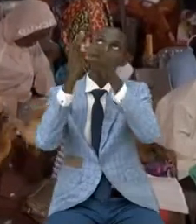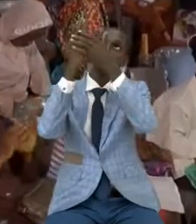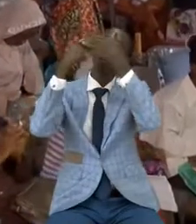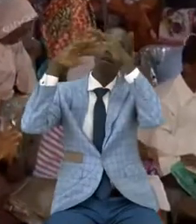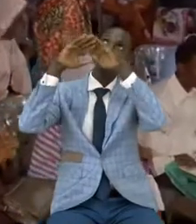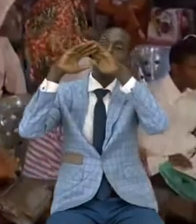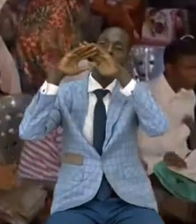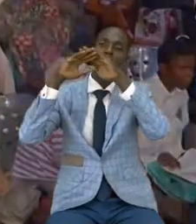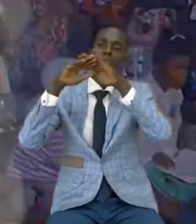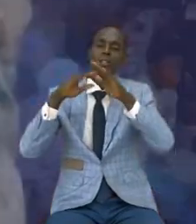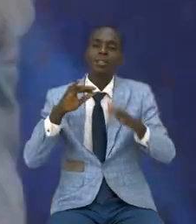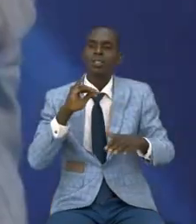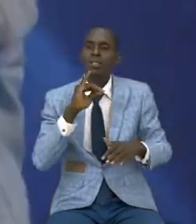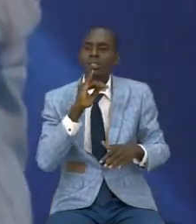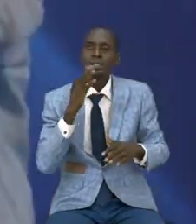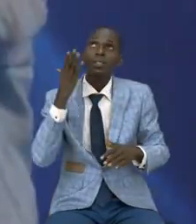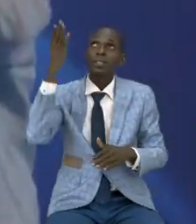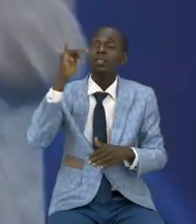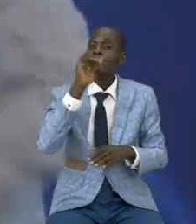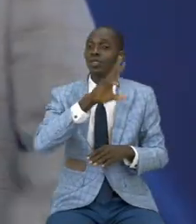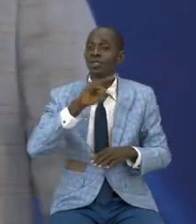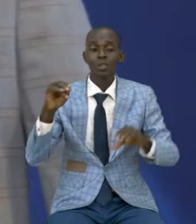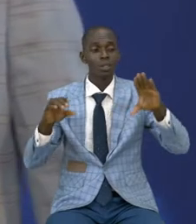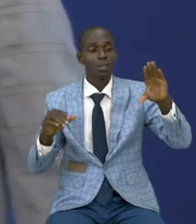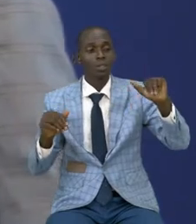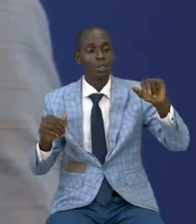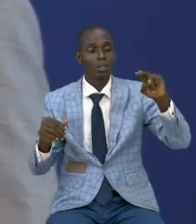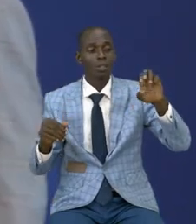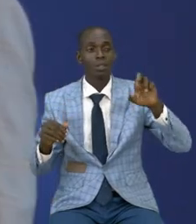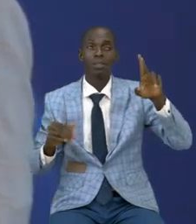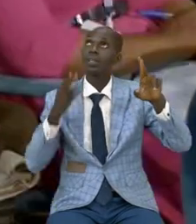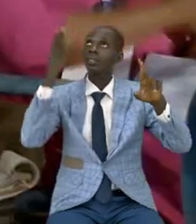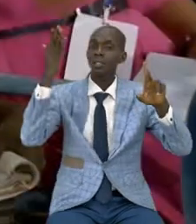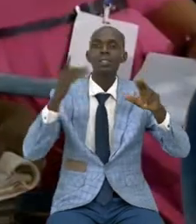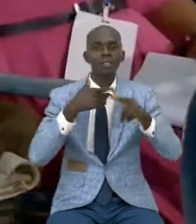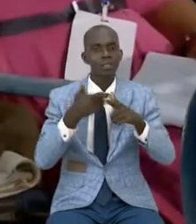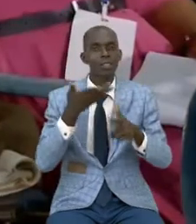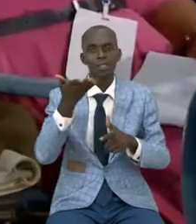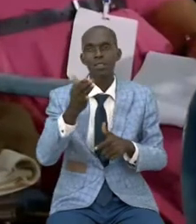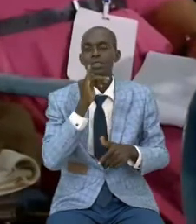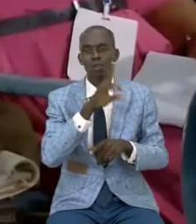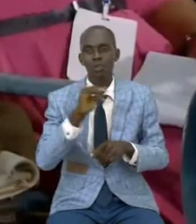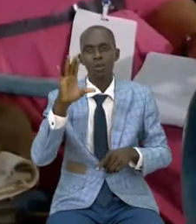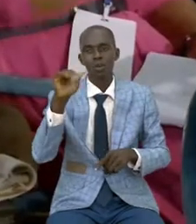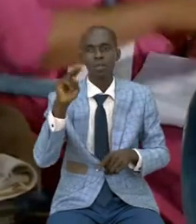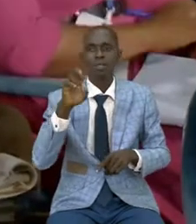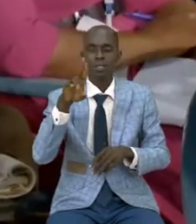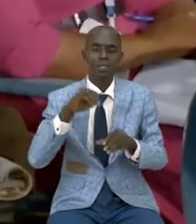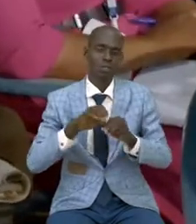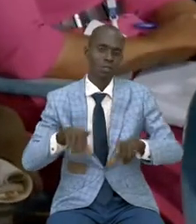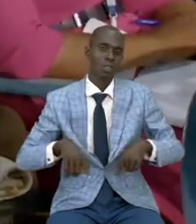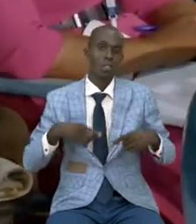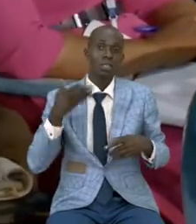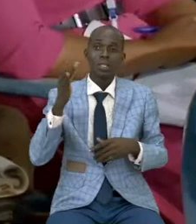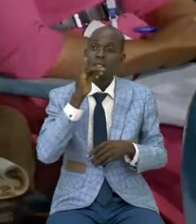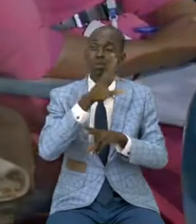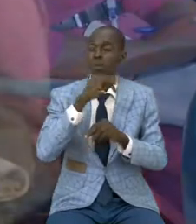is no cancer in heaven there will be no cancer in your life there is no blindness in heaven and